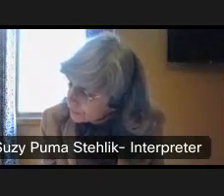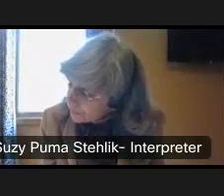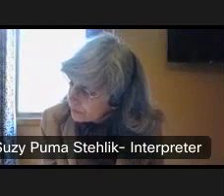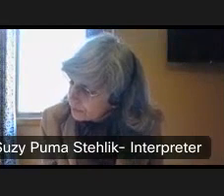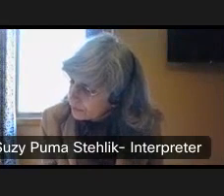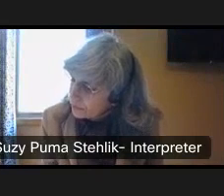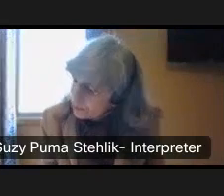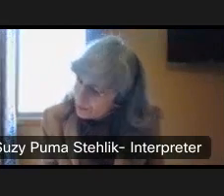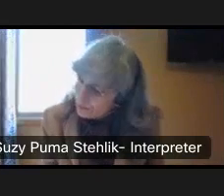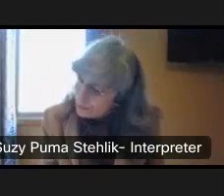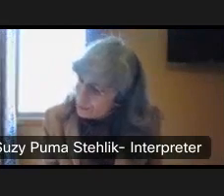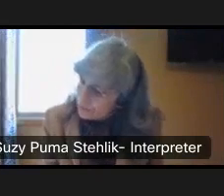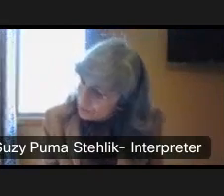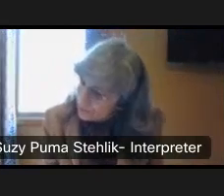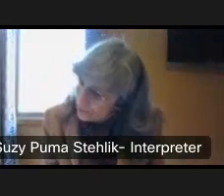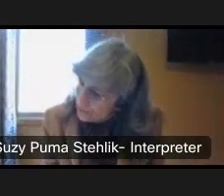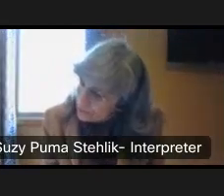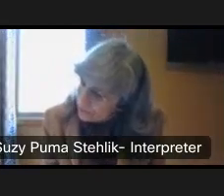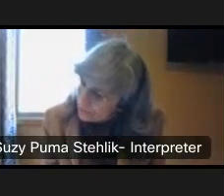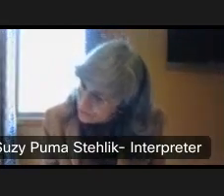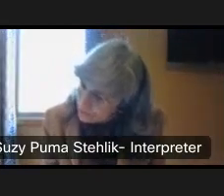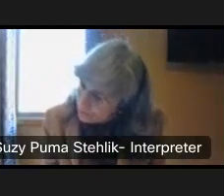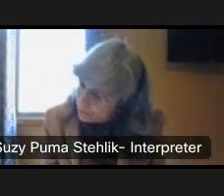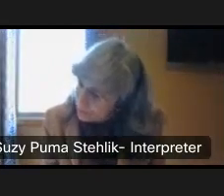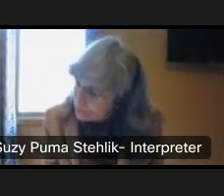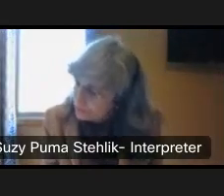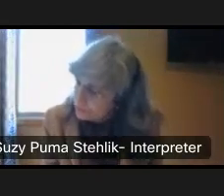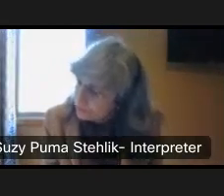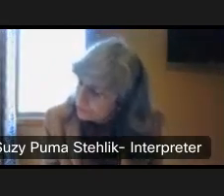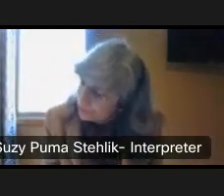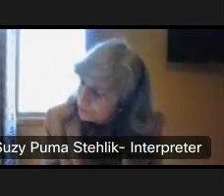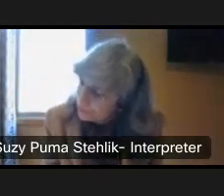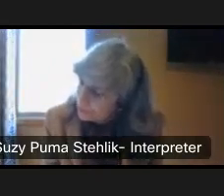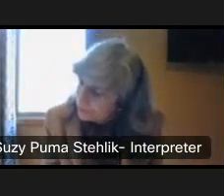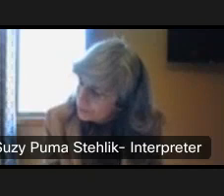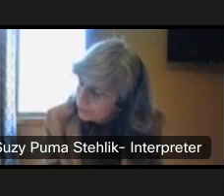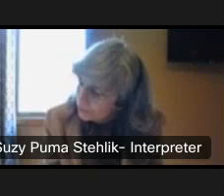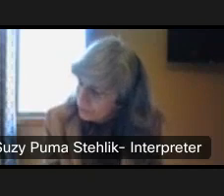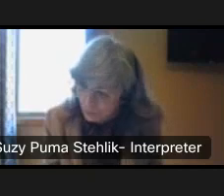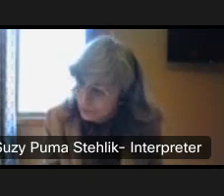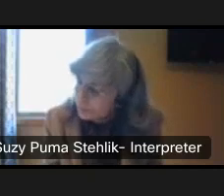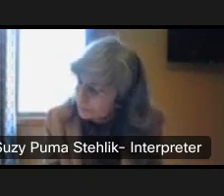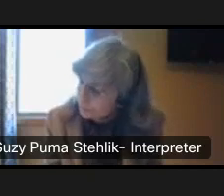Thank you let's let's just constantly Dallas. She didn't even know where the.